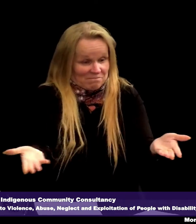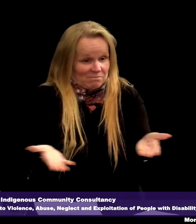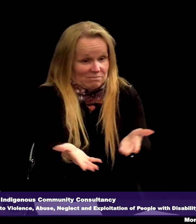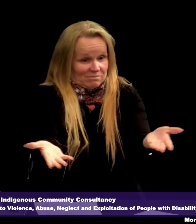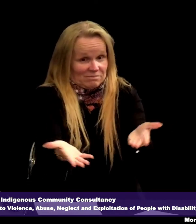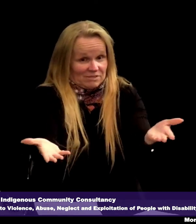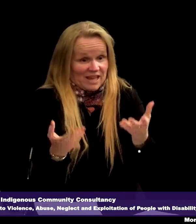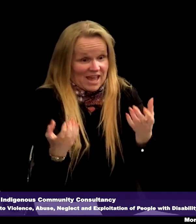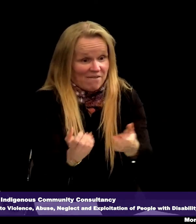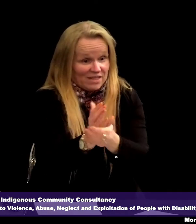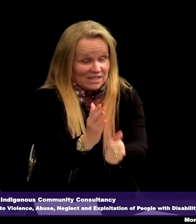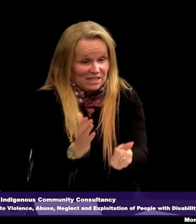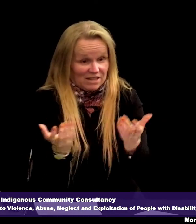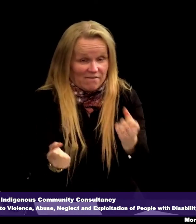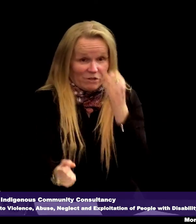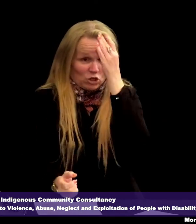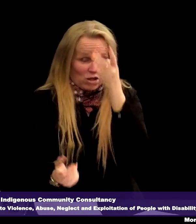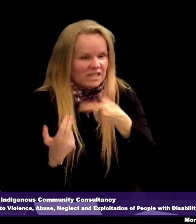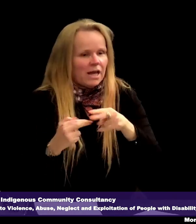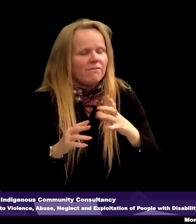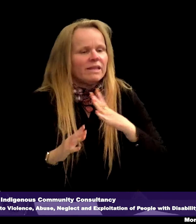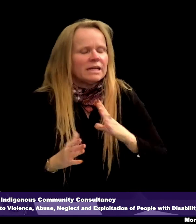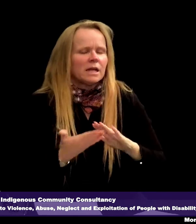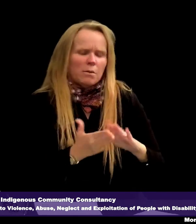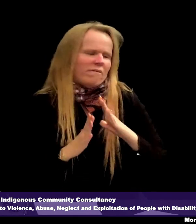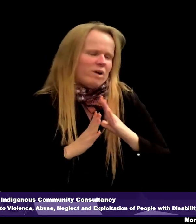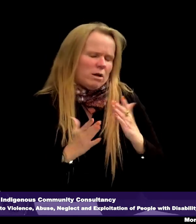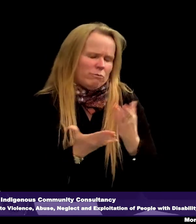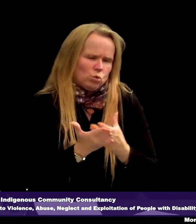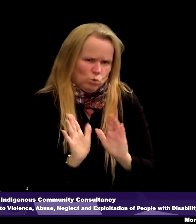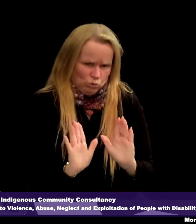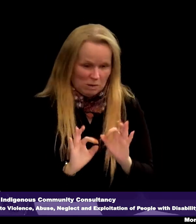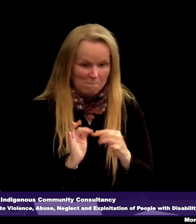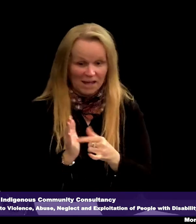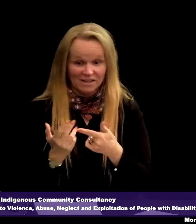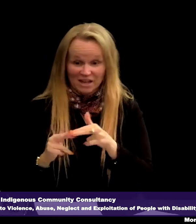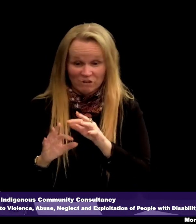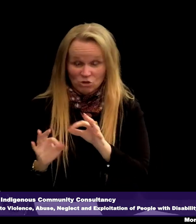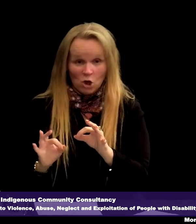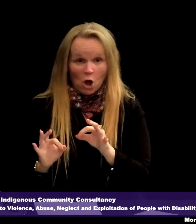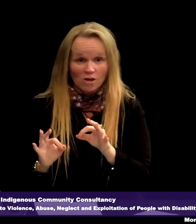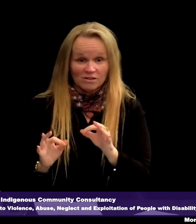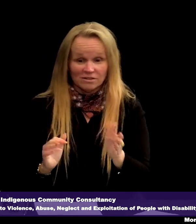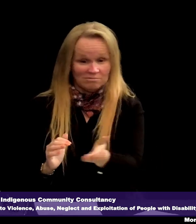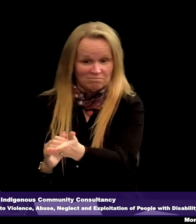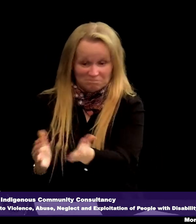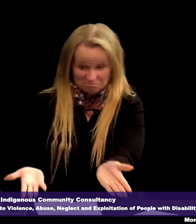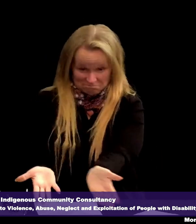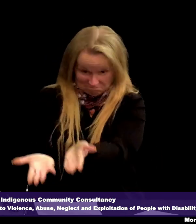back seat, if you like, and encourage these young people who have the skills and the knowledge - and, of course, if they need help, I will provide that, but if not, I'm